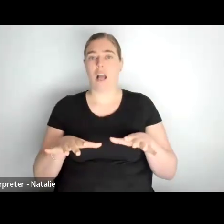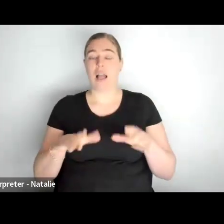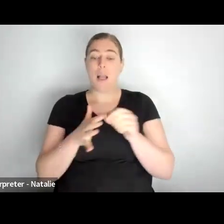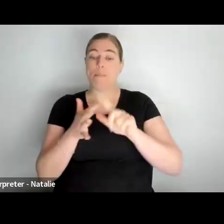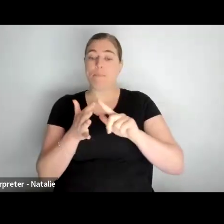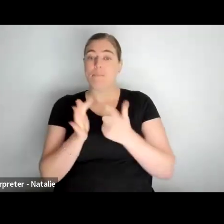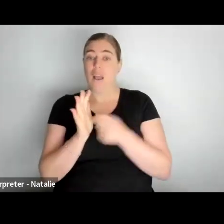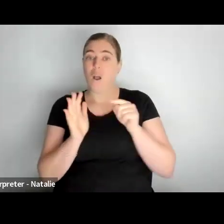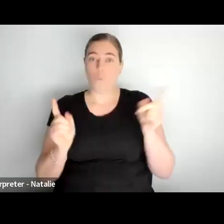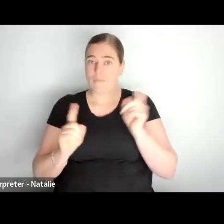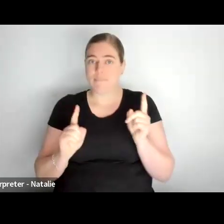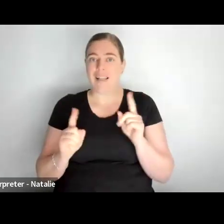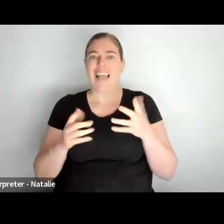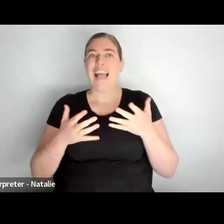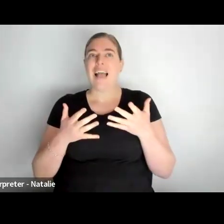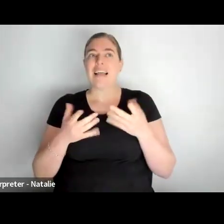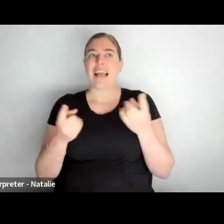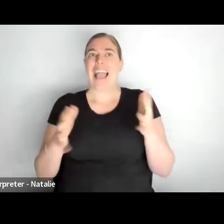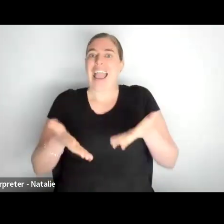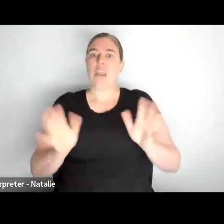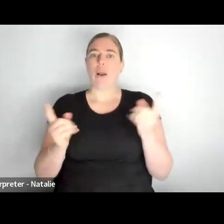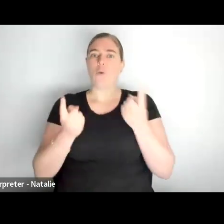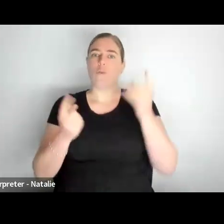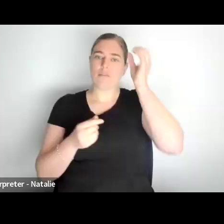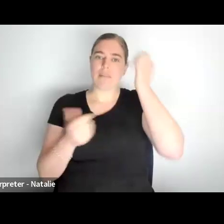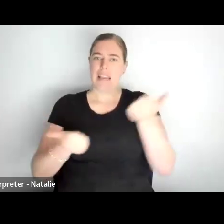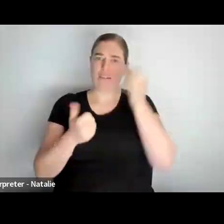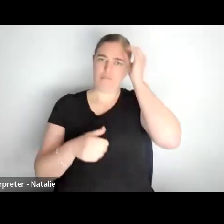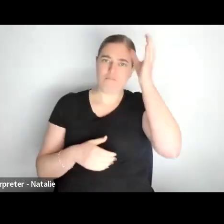has enough knowledge or experience of the arts and cultural sectors to make